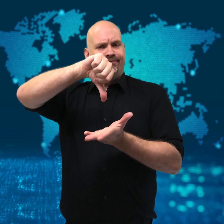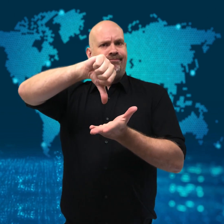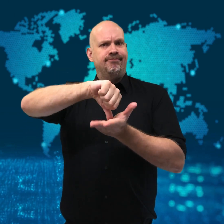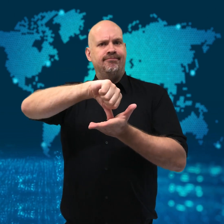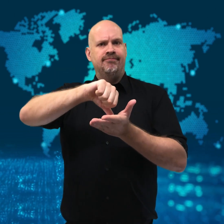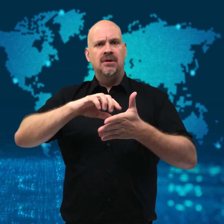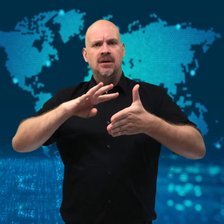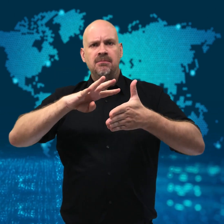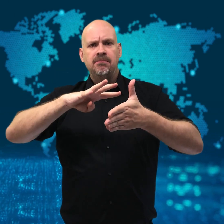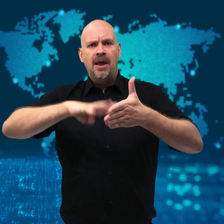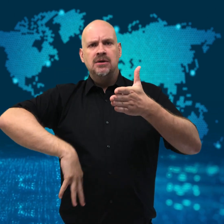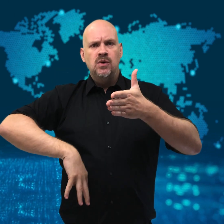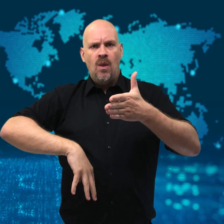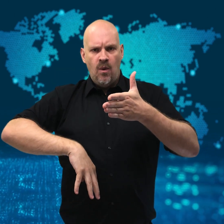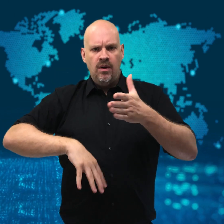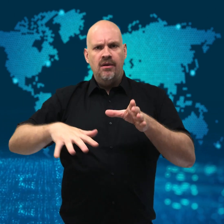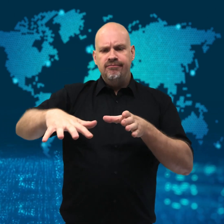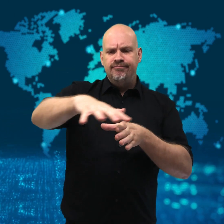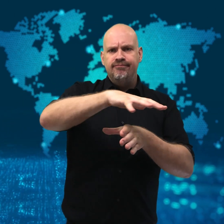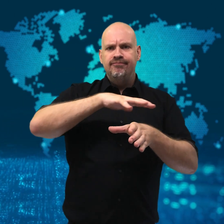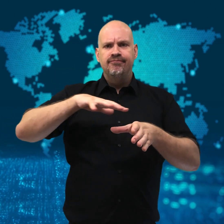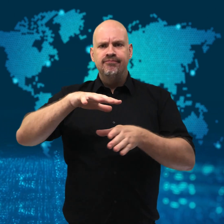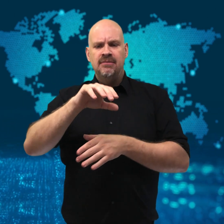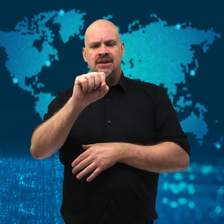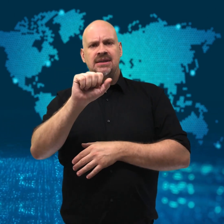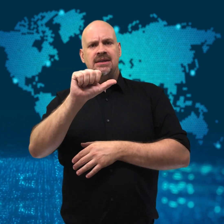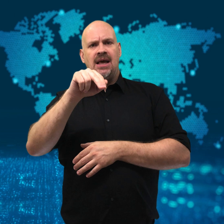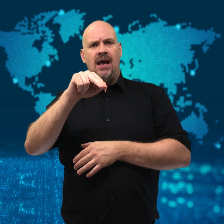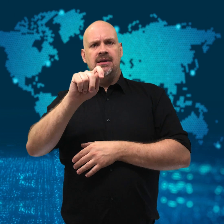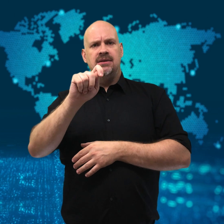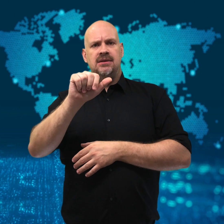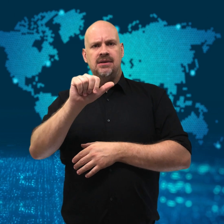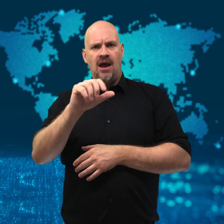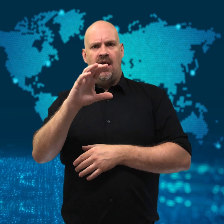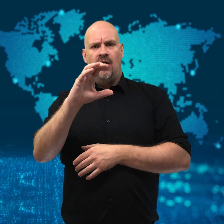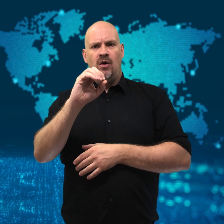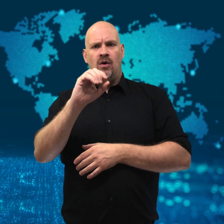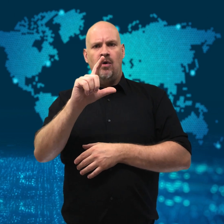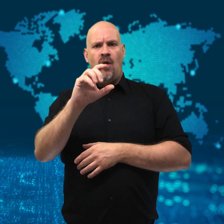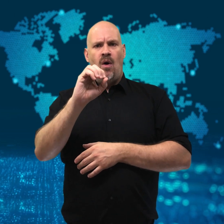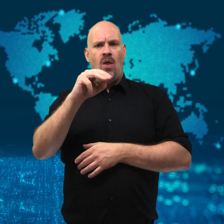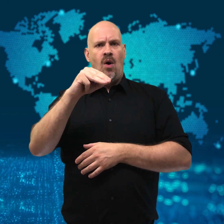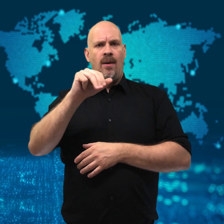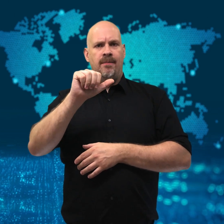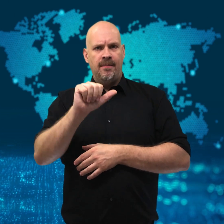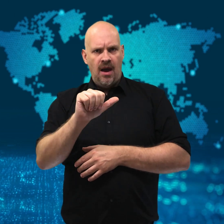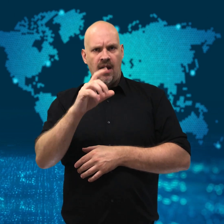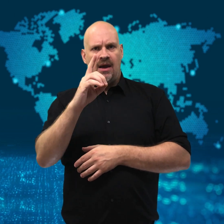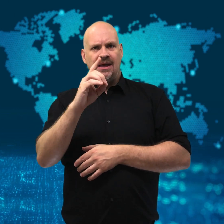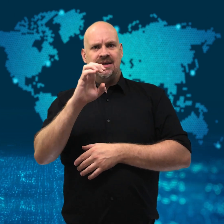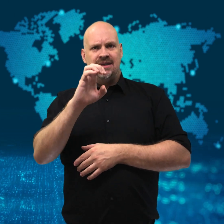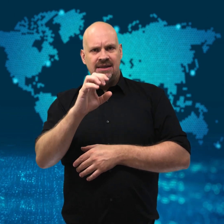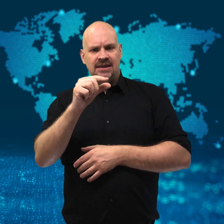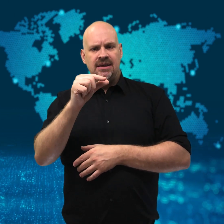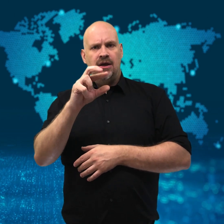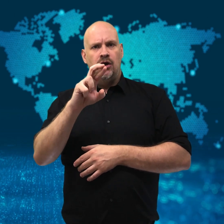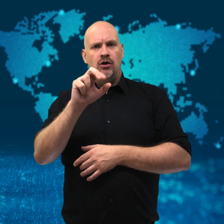a father and son spotted something in a dinosaur statue.